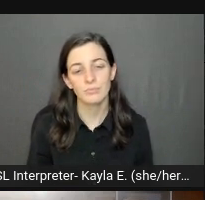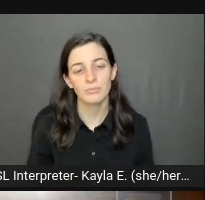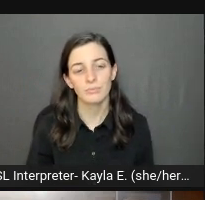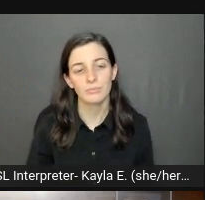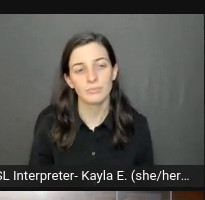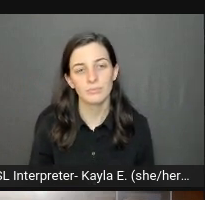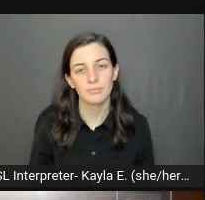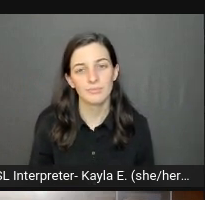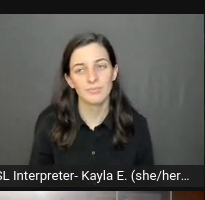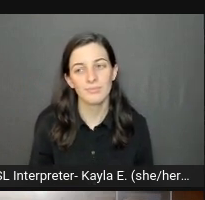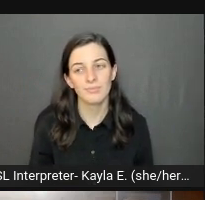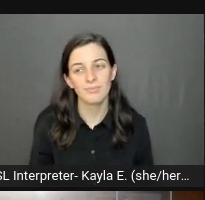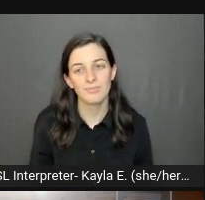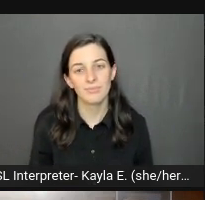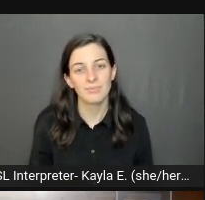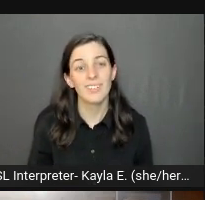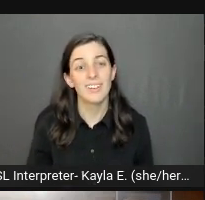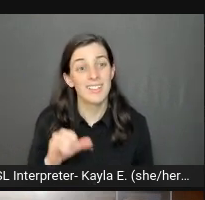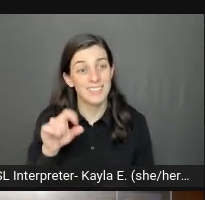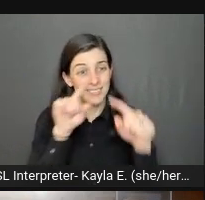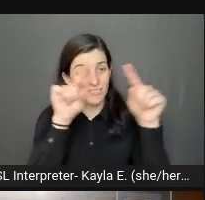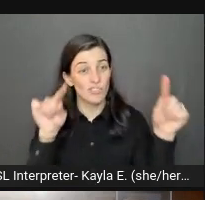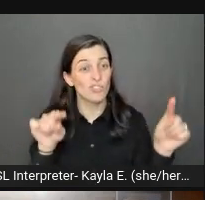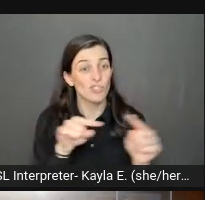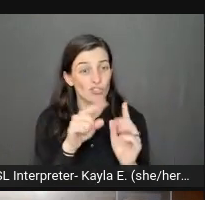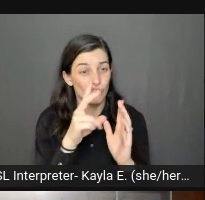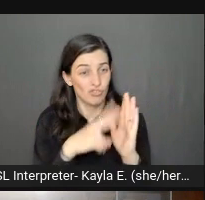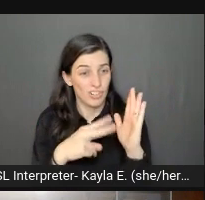Although screen reader definitely has many features,